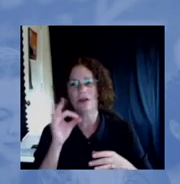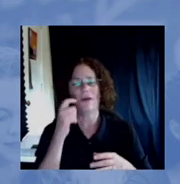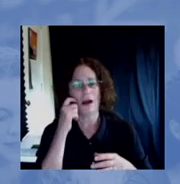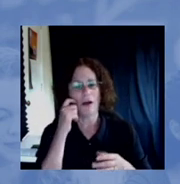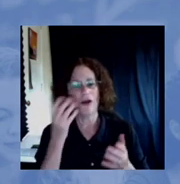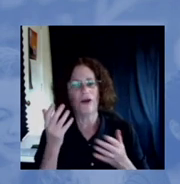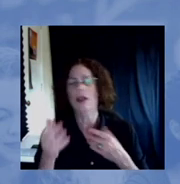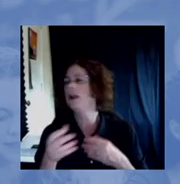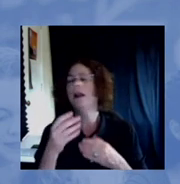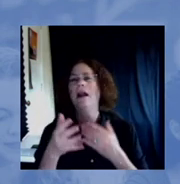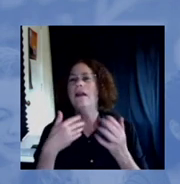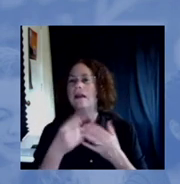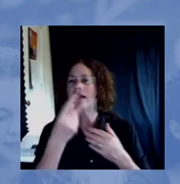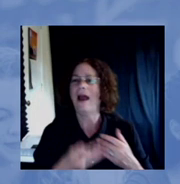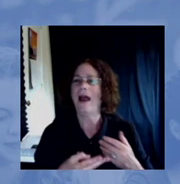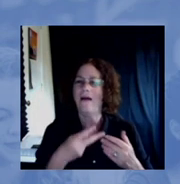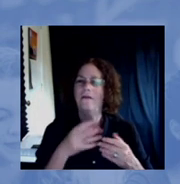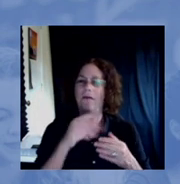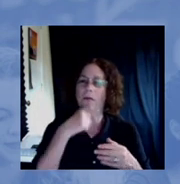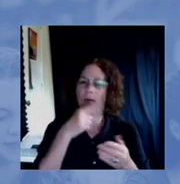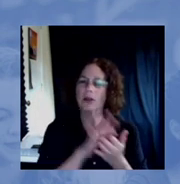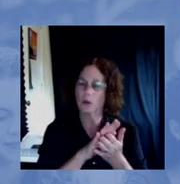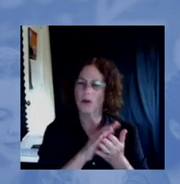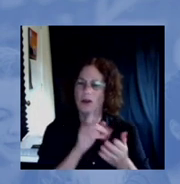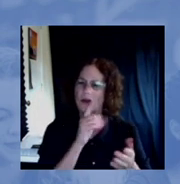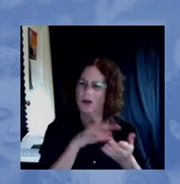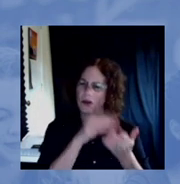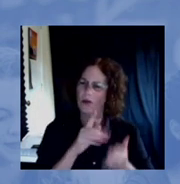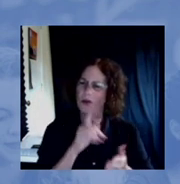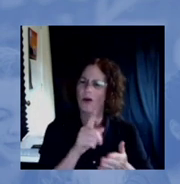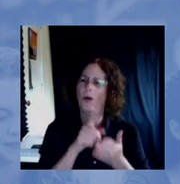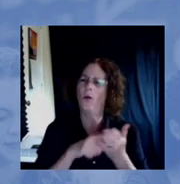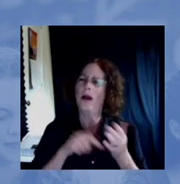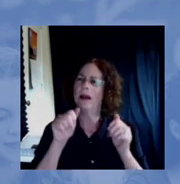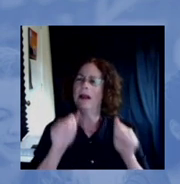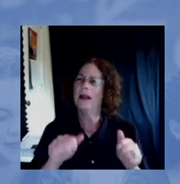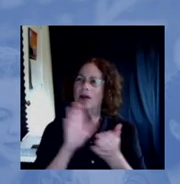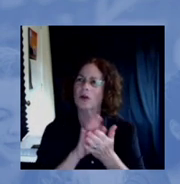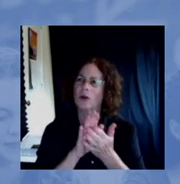STUDENTS ARE, WHAT CAN SCHOOL LEADERS ON DO RIGHT NOW TO SUPPORT AND RETAIN TEACHERS OF